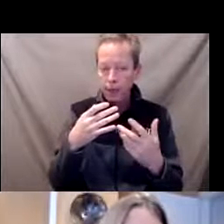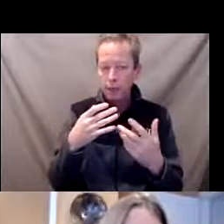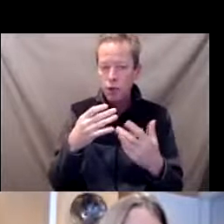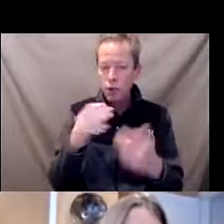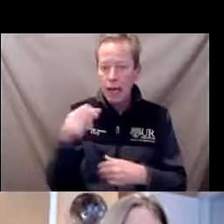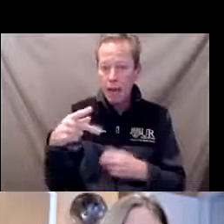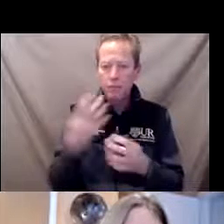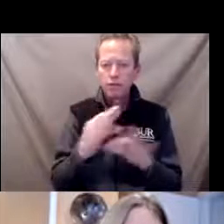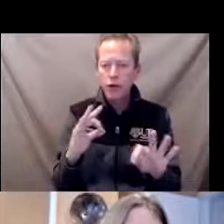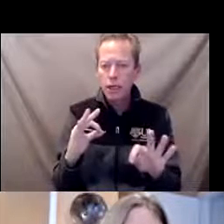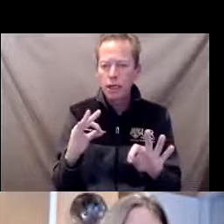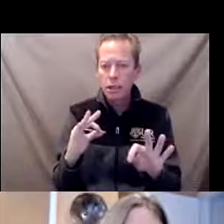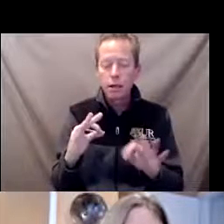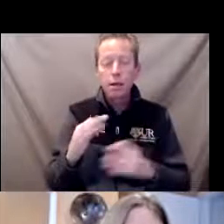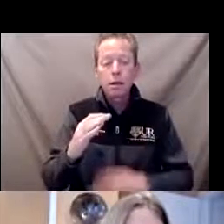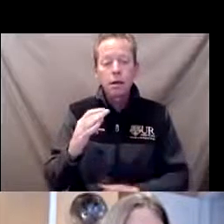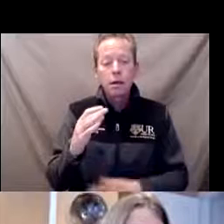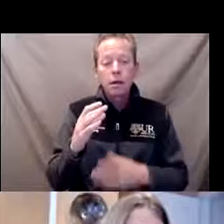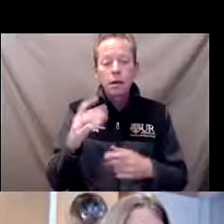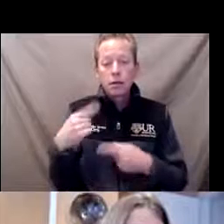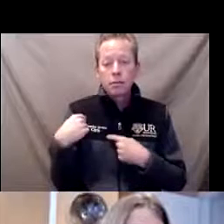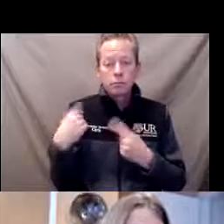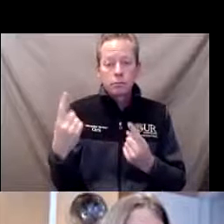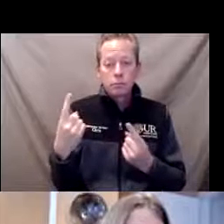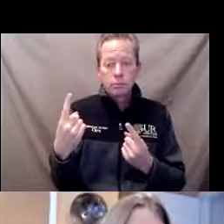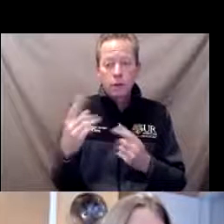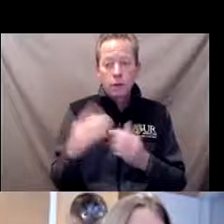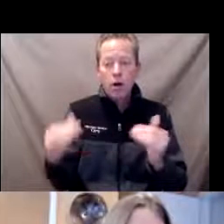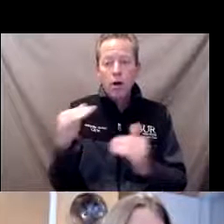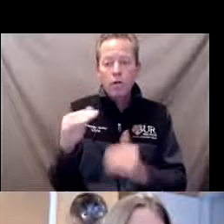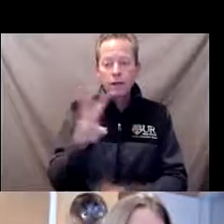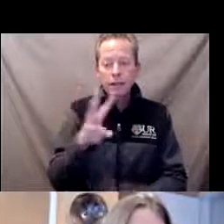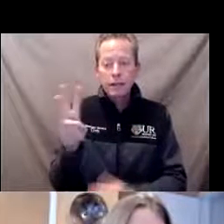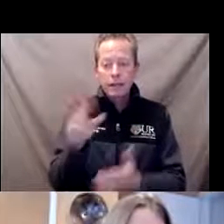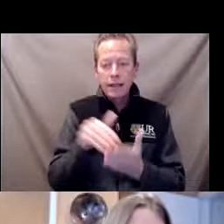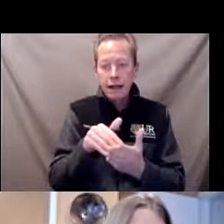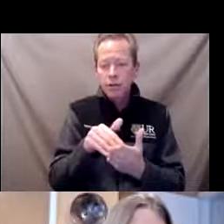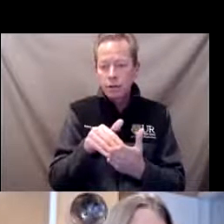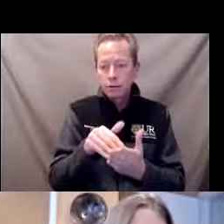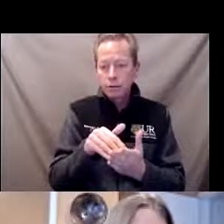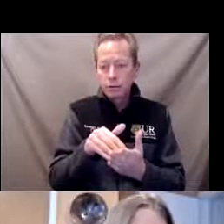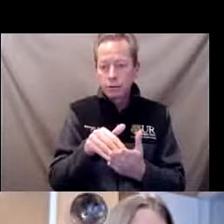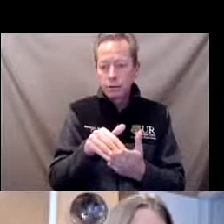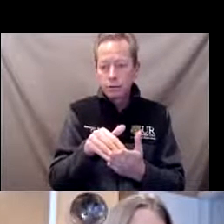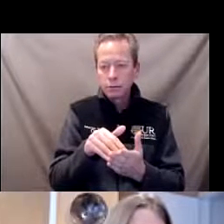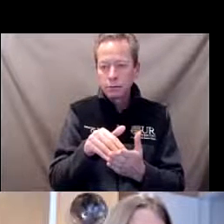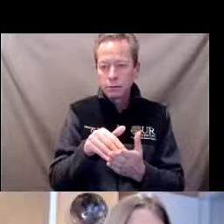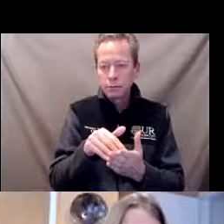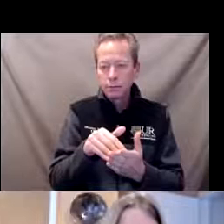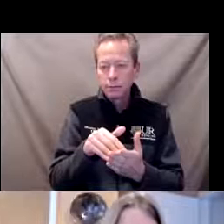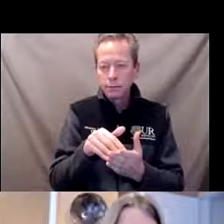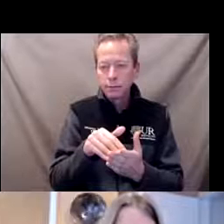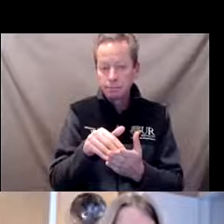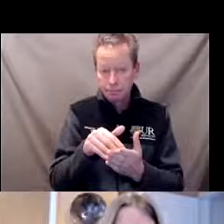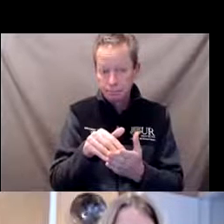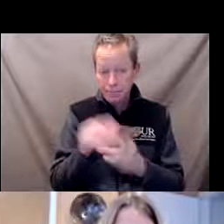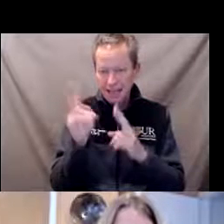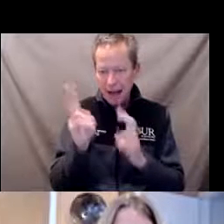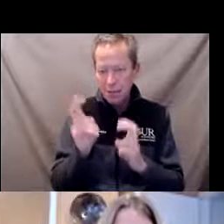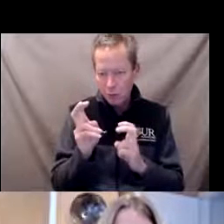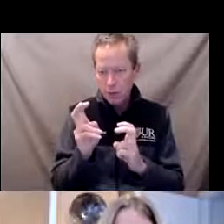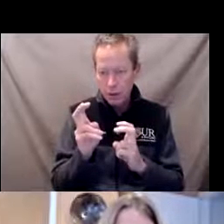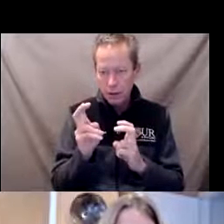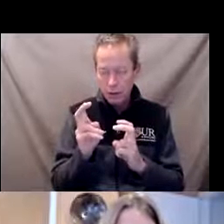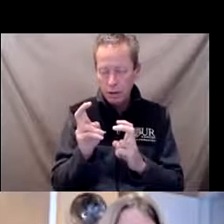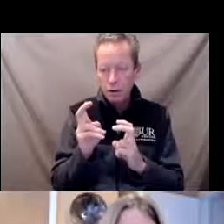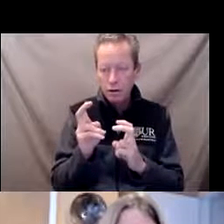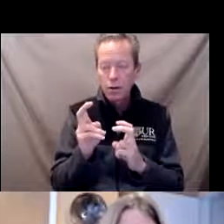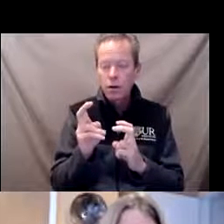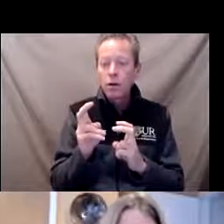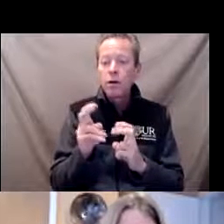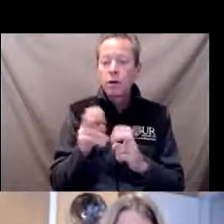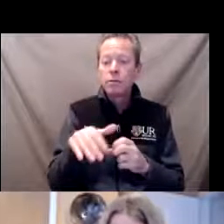and thus far they have had over 66, 000 downloads in over 12 countries across the globe.